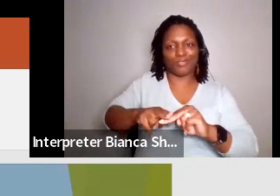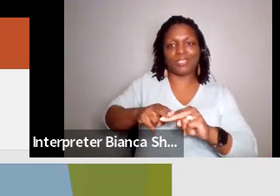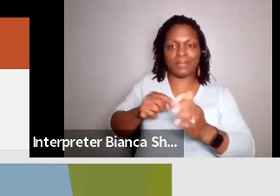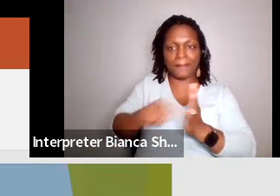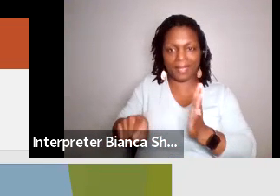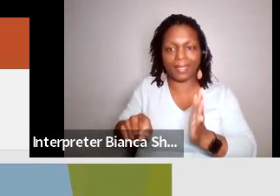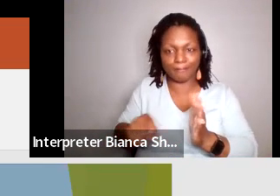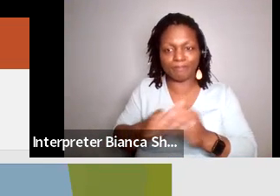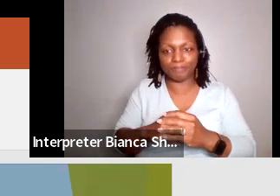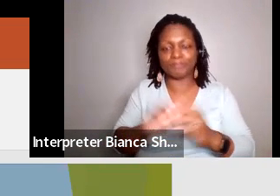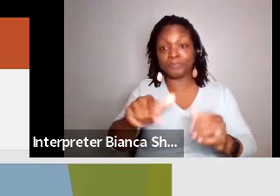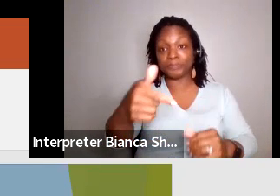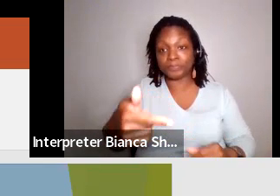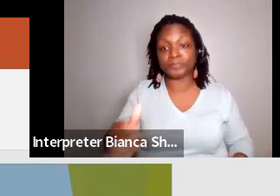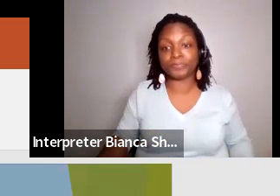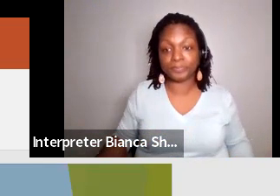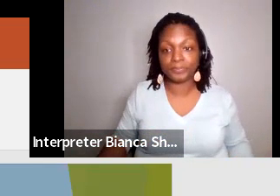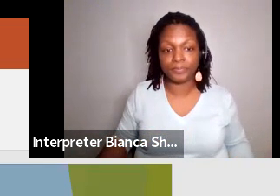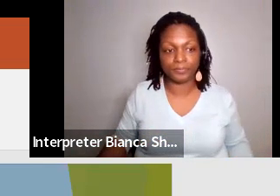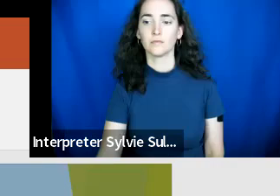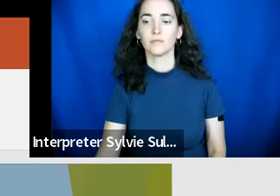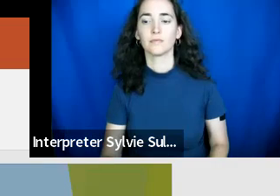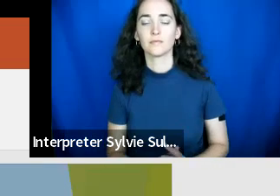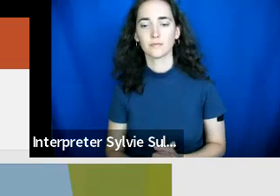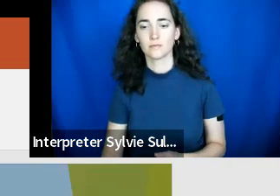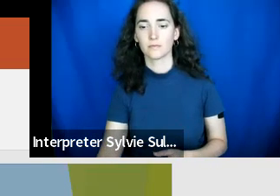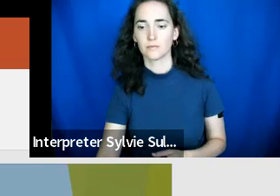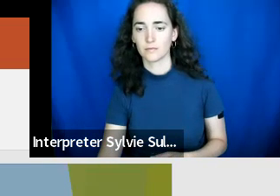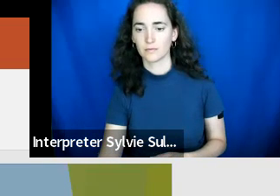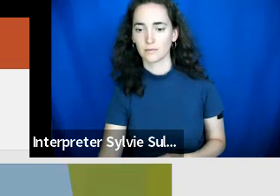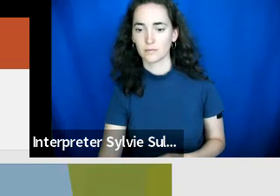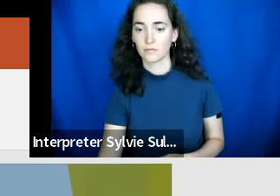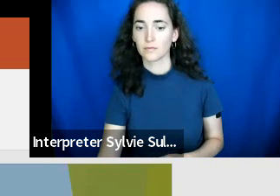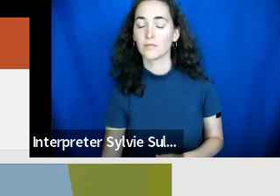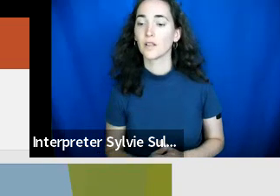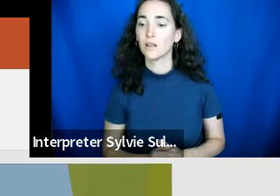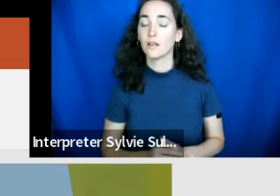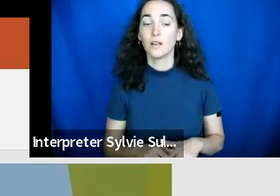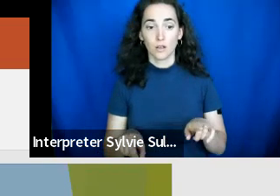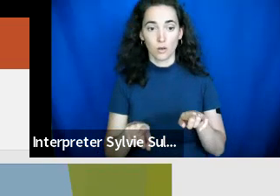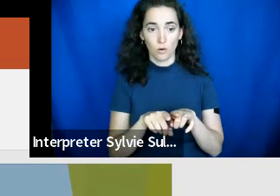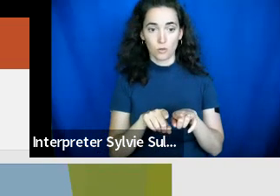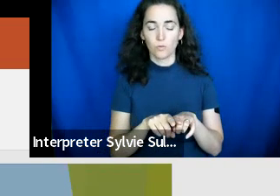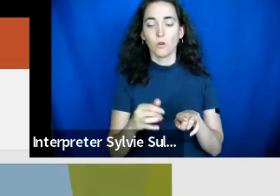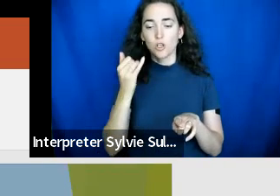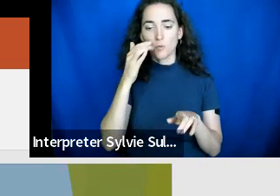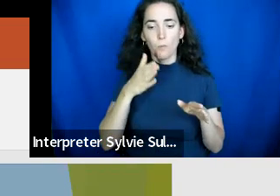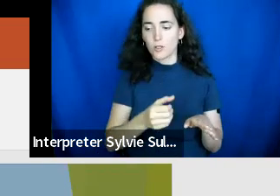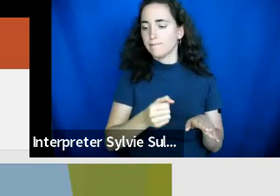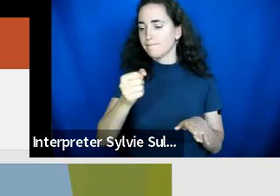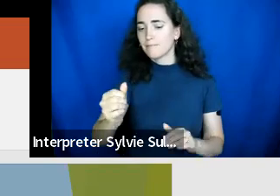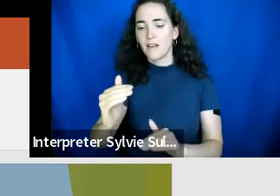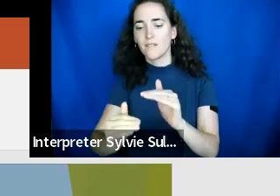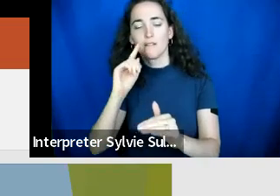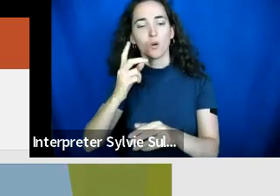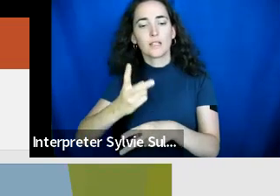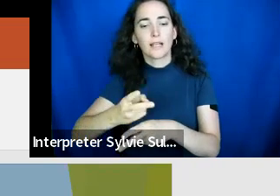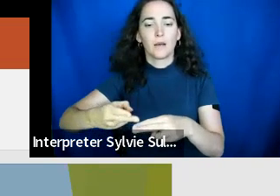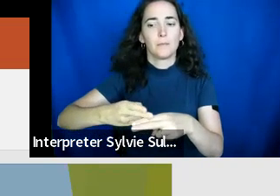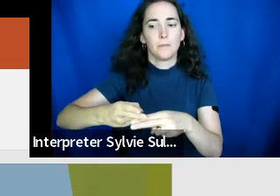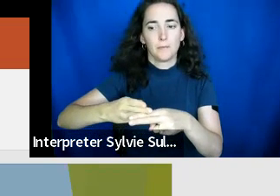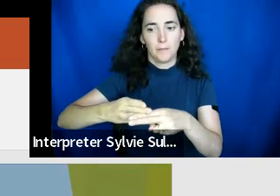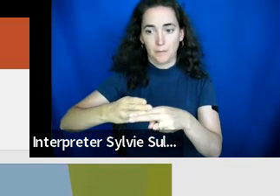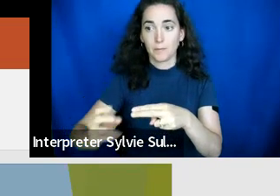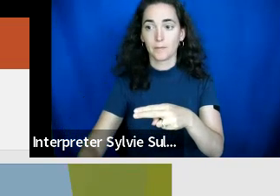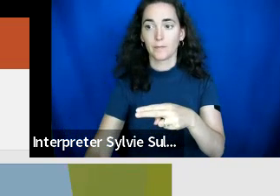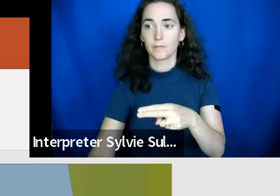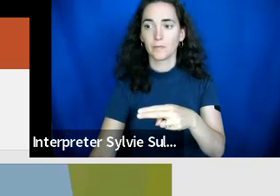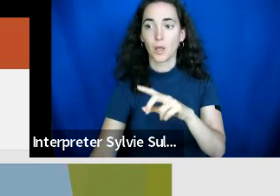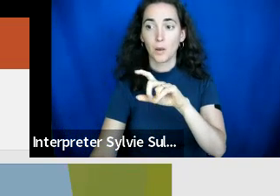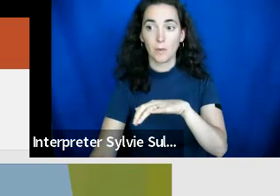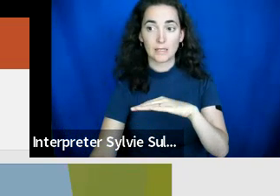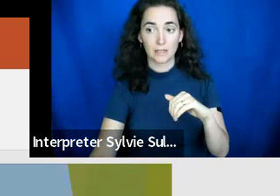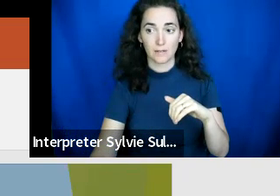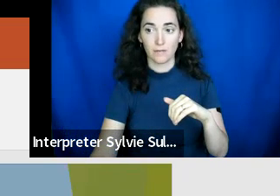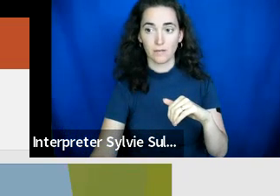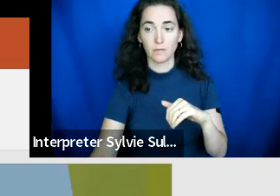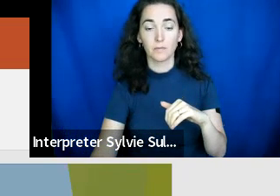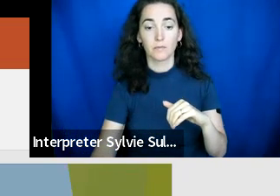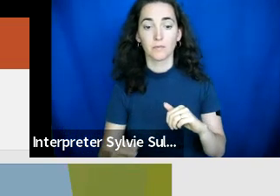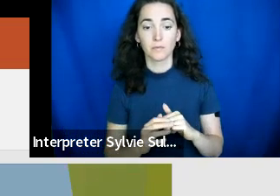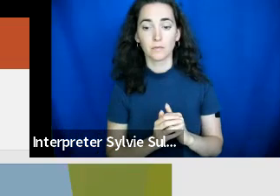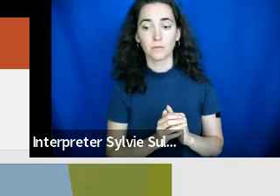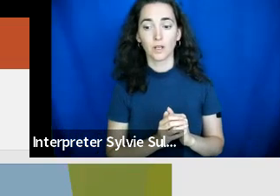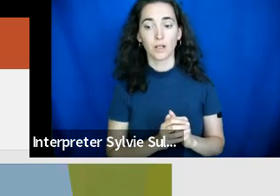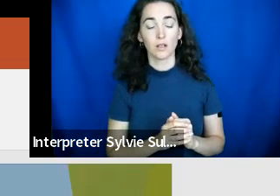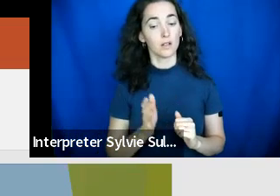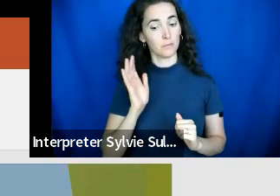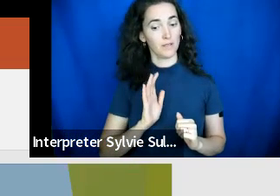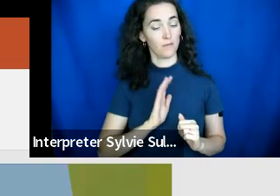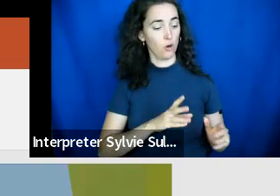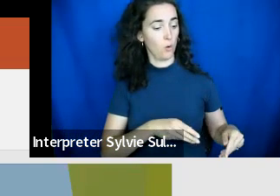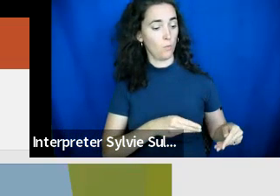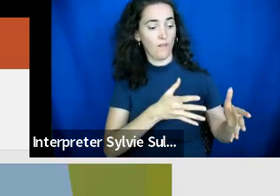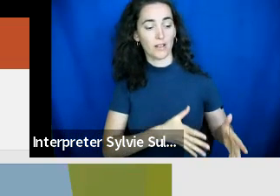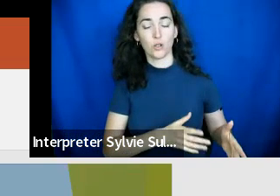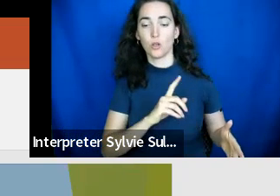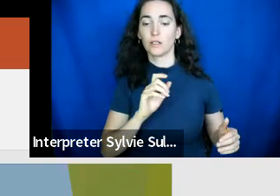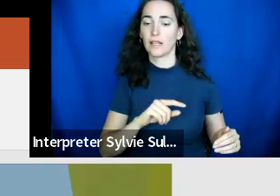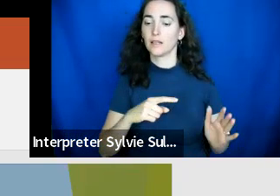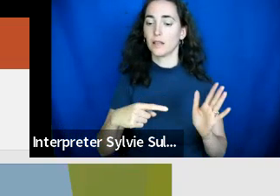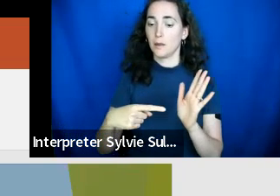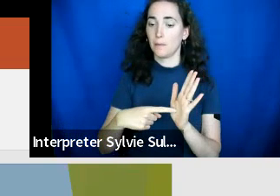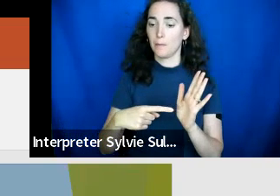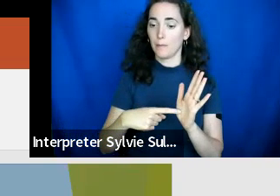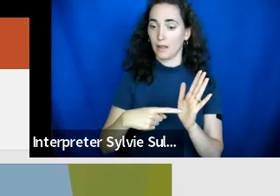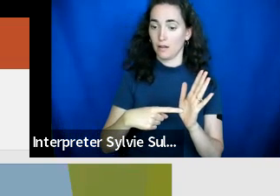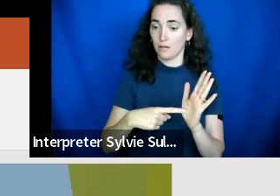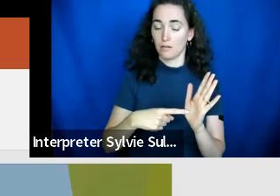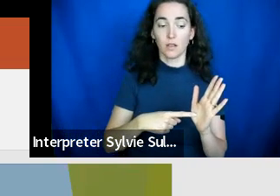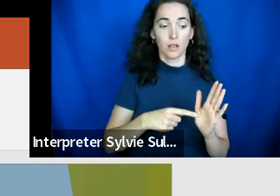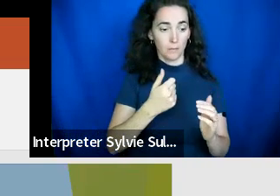We also had the When a person is in a intermediate care facility and has to go on leave, the provider was only able to build 75% of the per dm rate